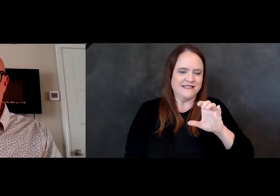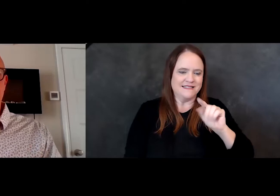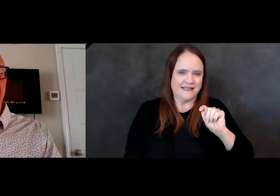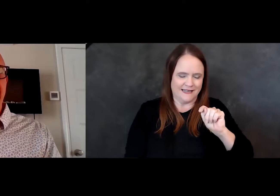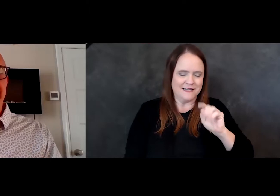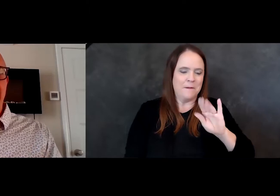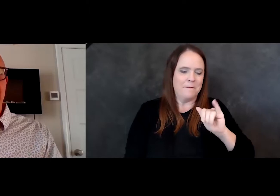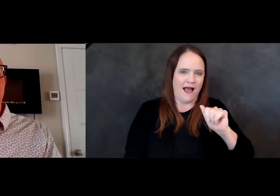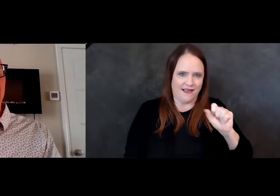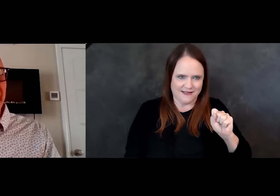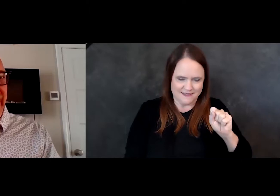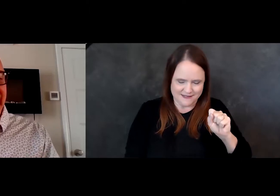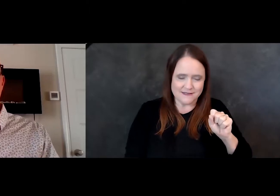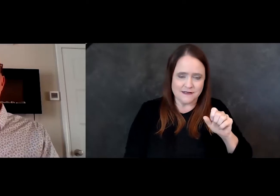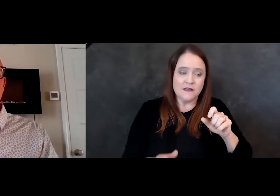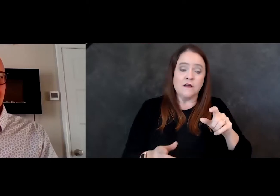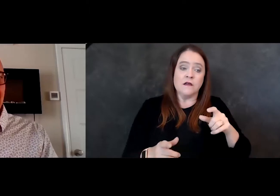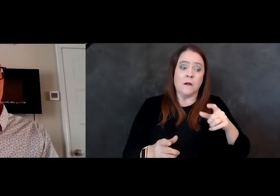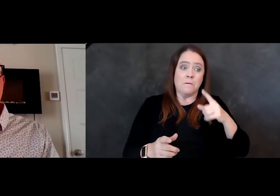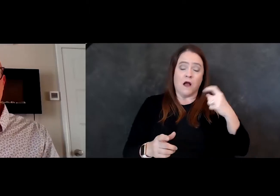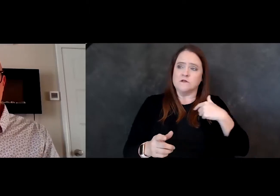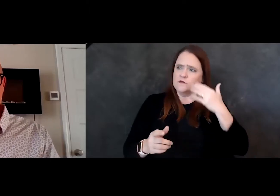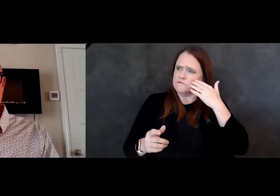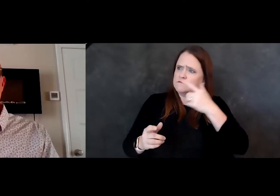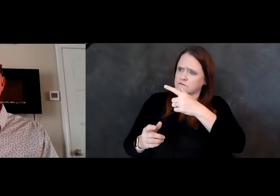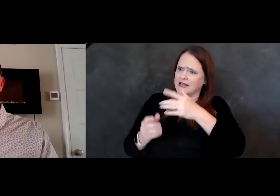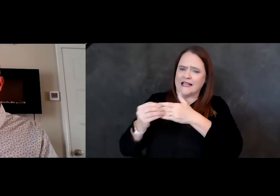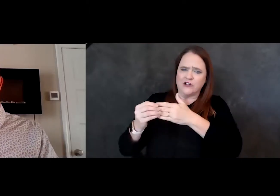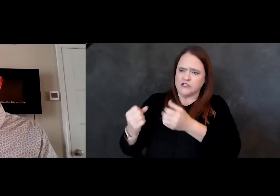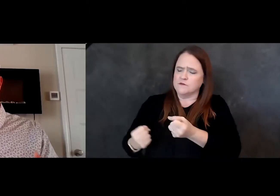effective in services we provide to our students in our community.